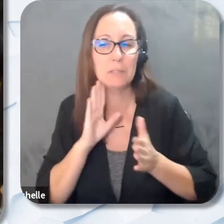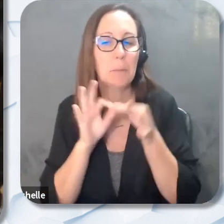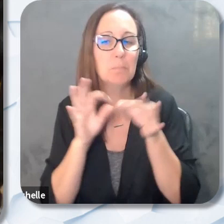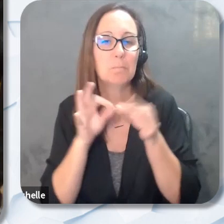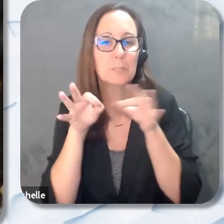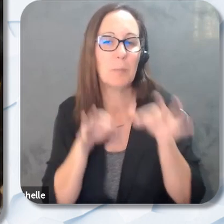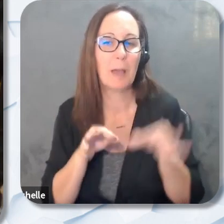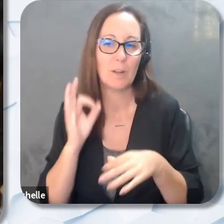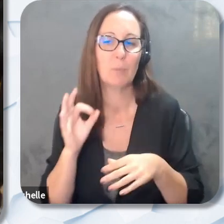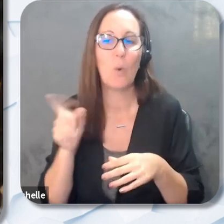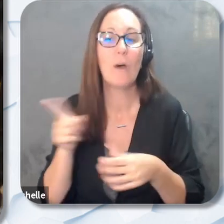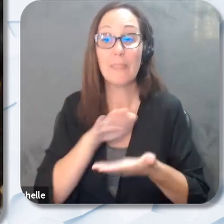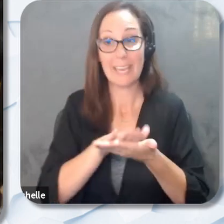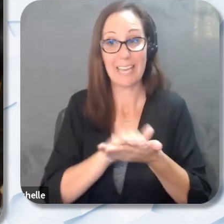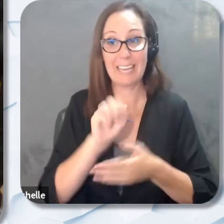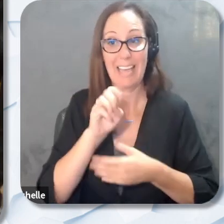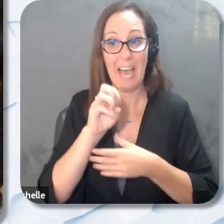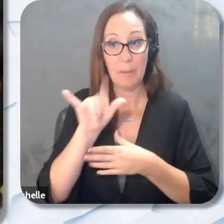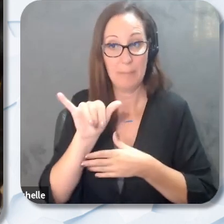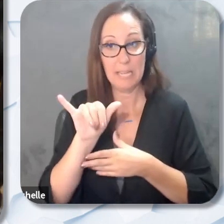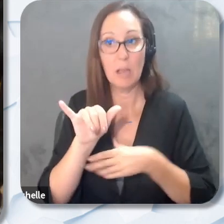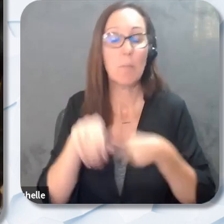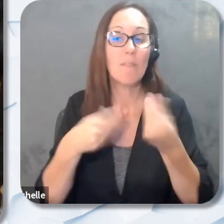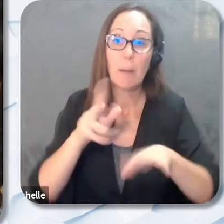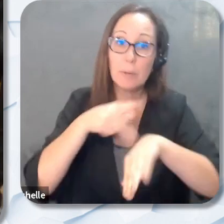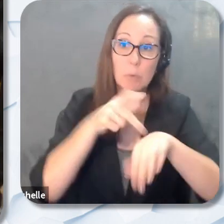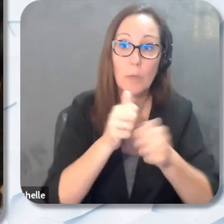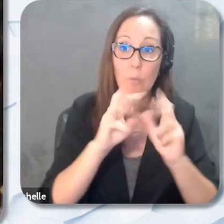And this academy provided principles with the workshops that were followed by walk